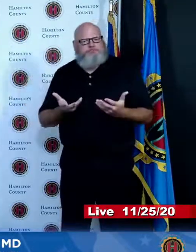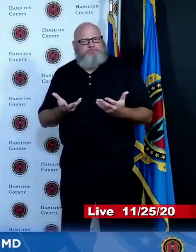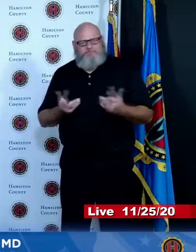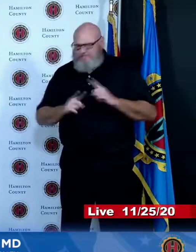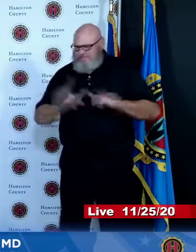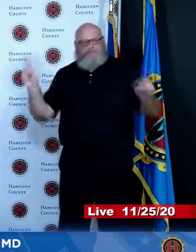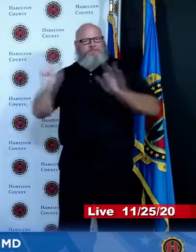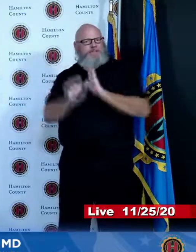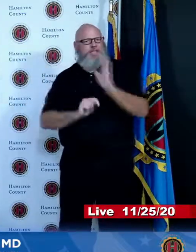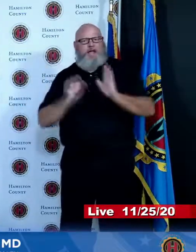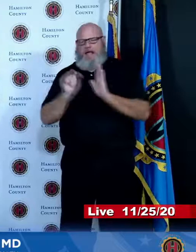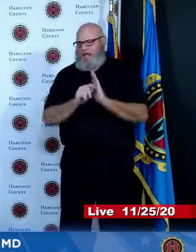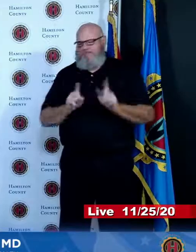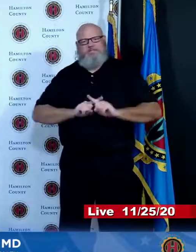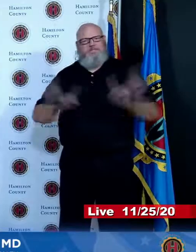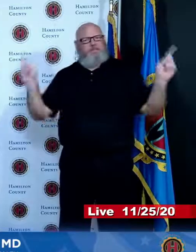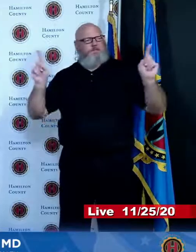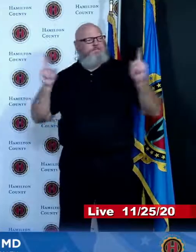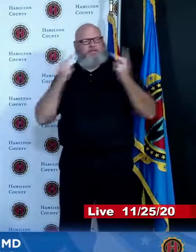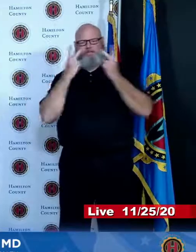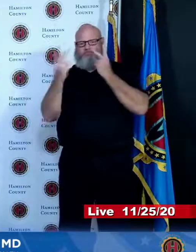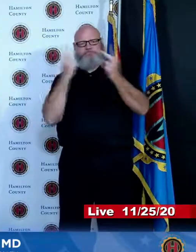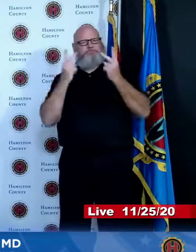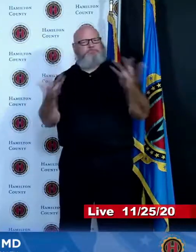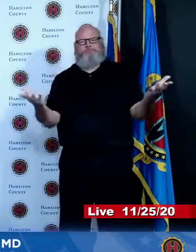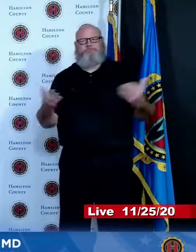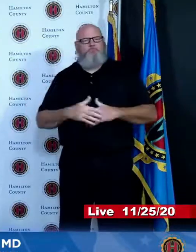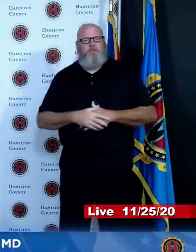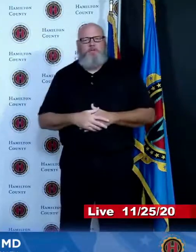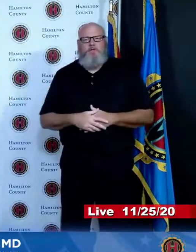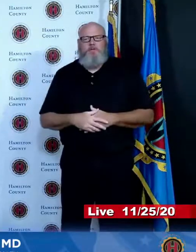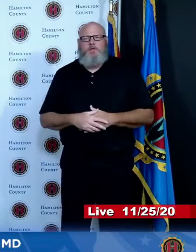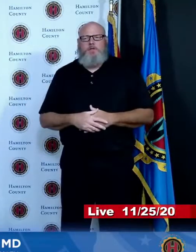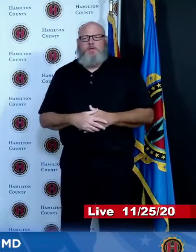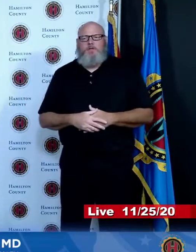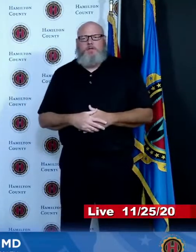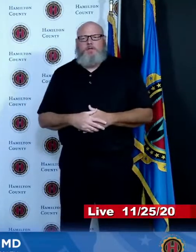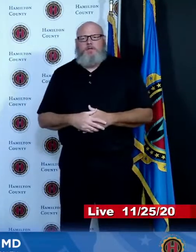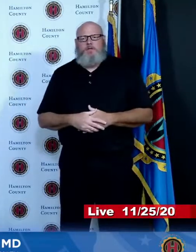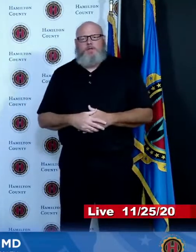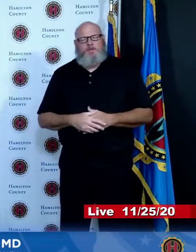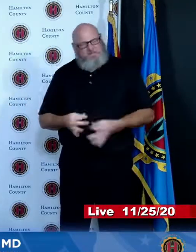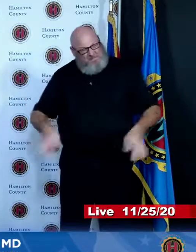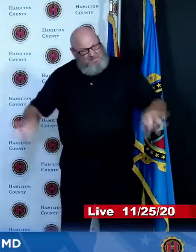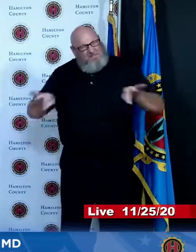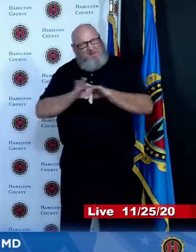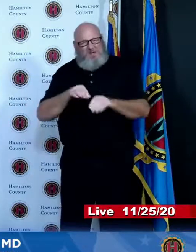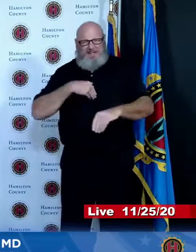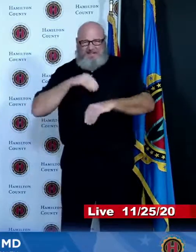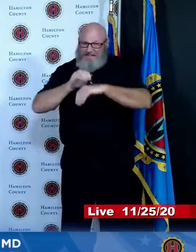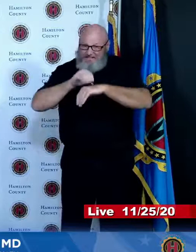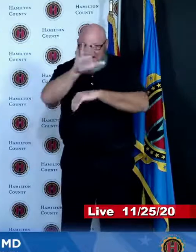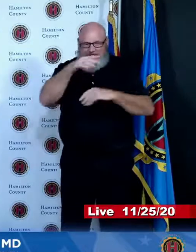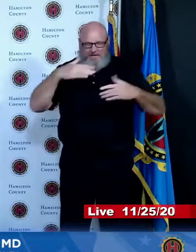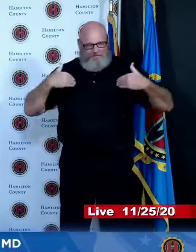social solidarity still coming together just in a different way and I guess I just want to say